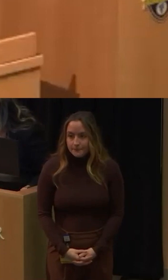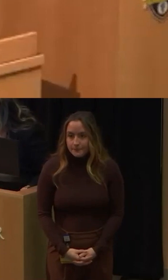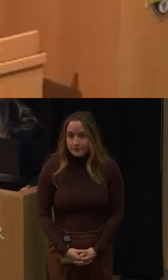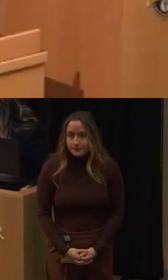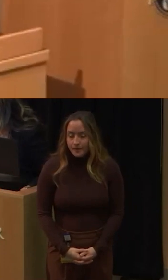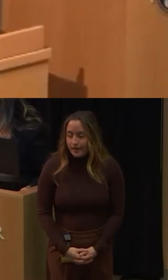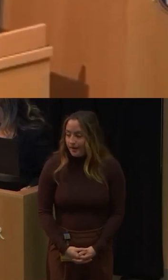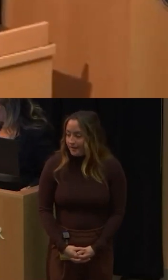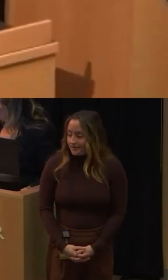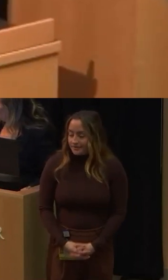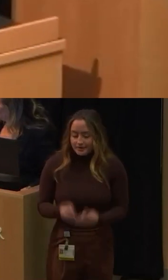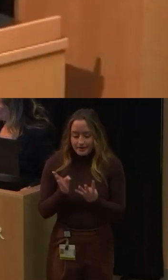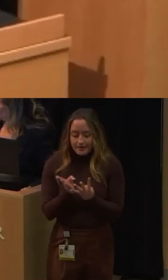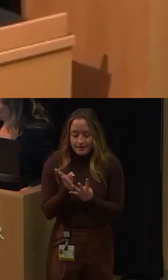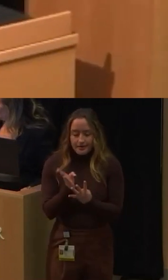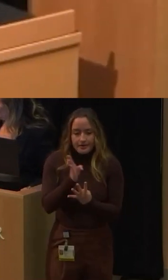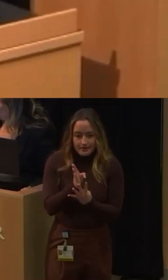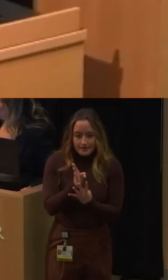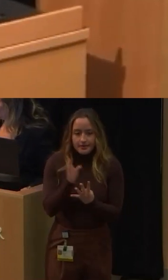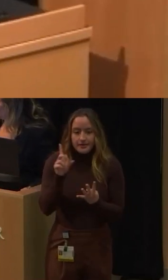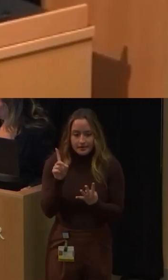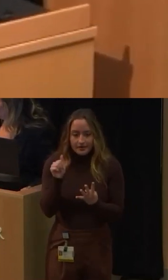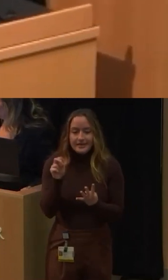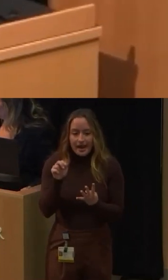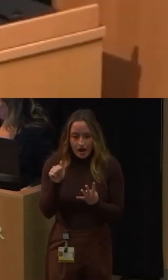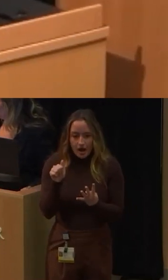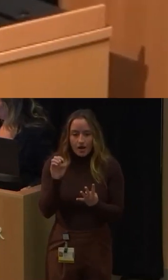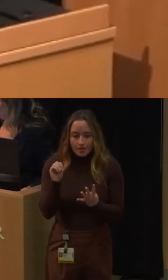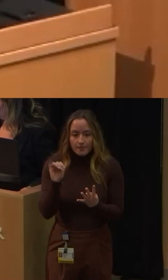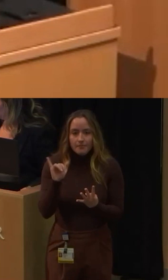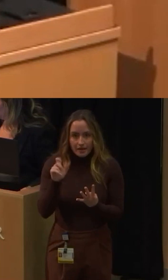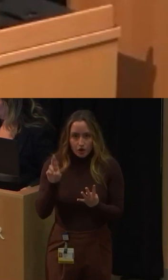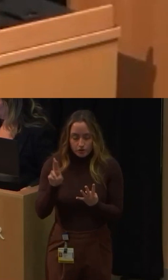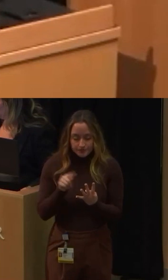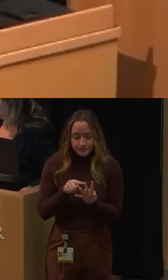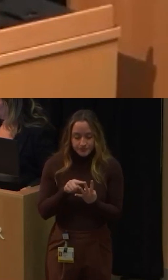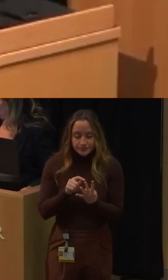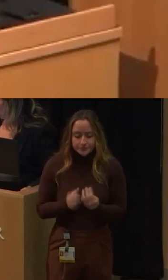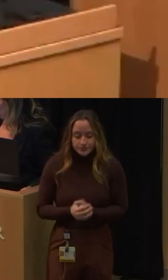Thank you. Mr. Miller. Thank you for your time and your attention today.